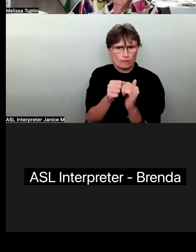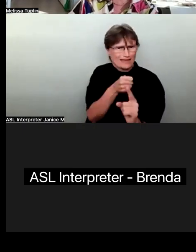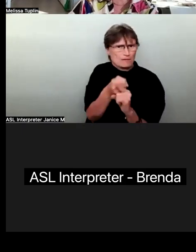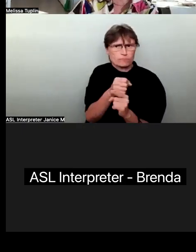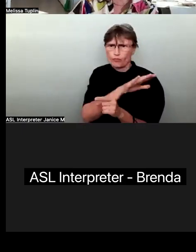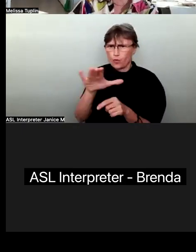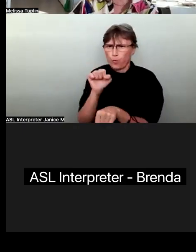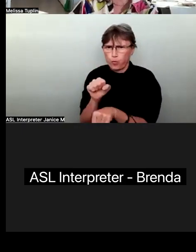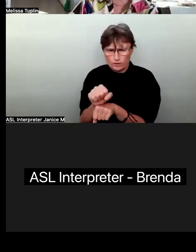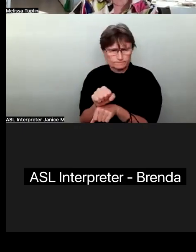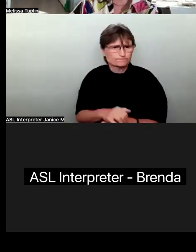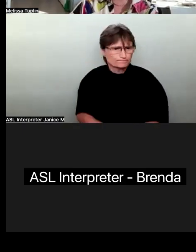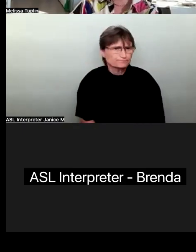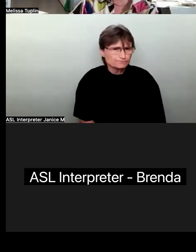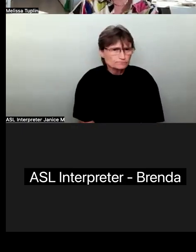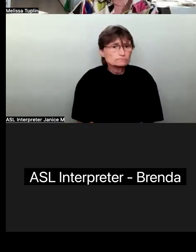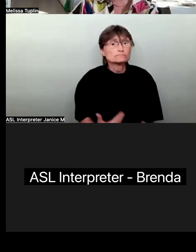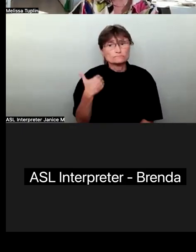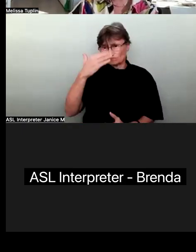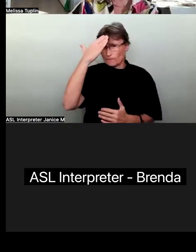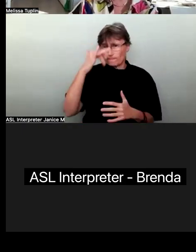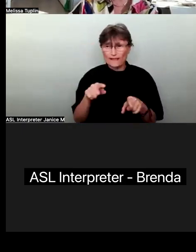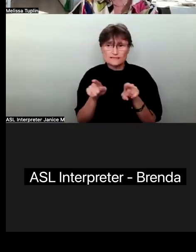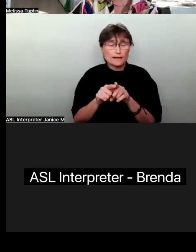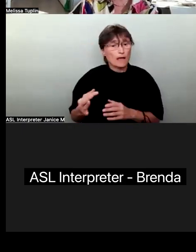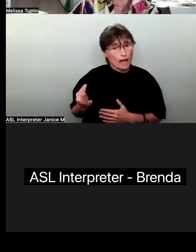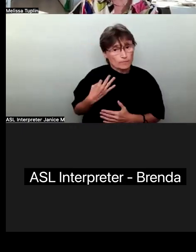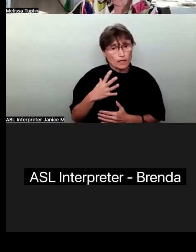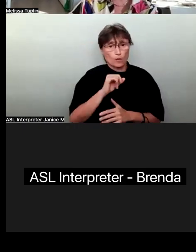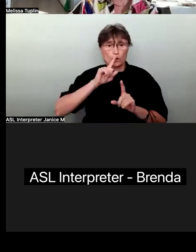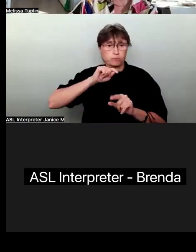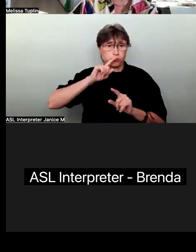We know that having the same amount of application and reporting requirements for all organizations,